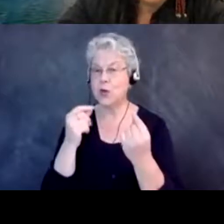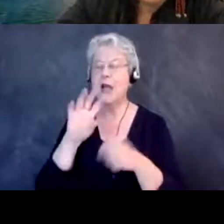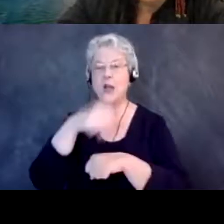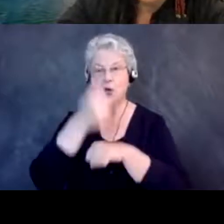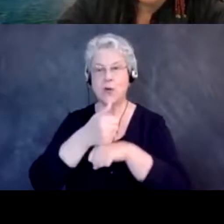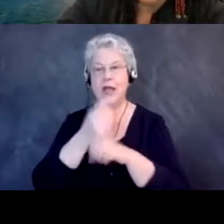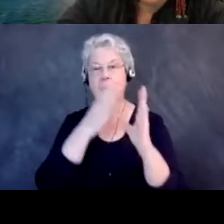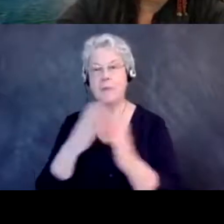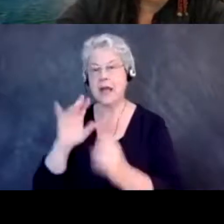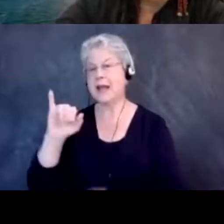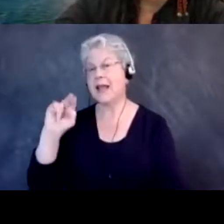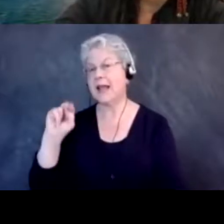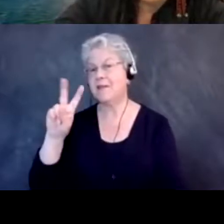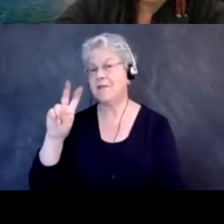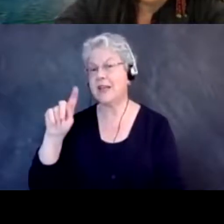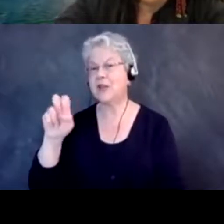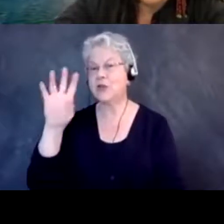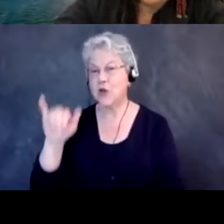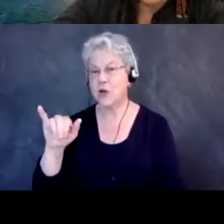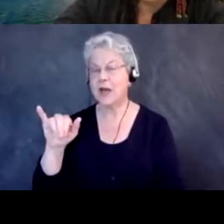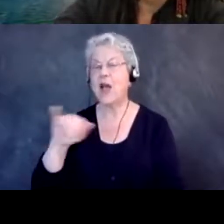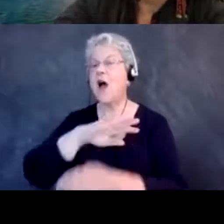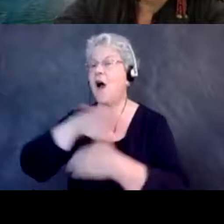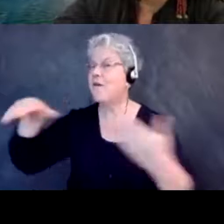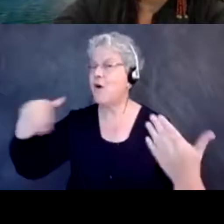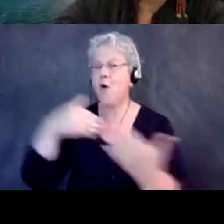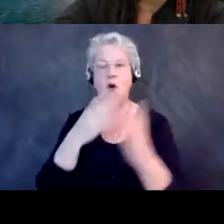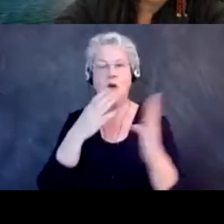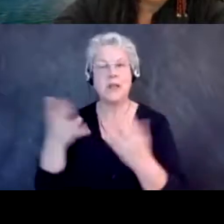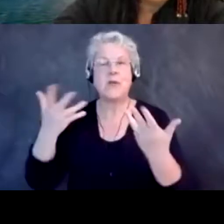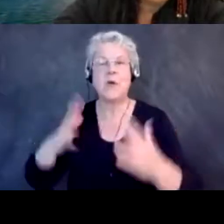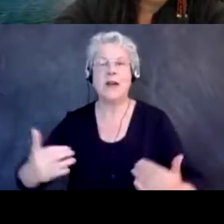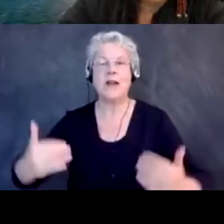inventory of all the plans that exist in our community. So, we took our time to do that,